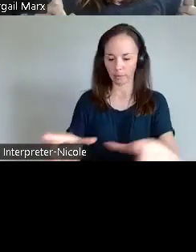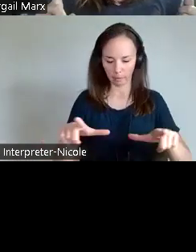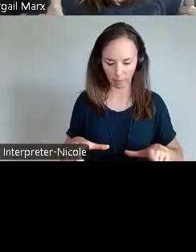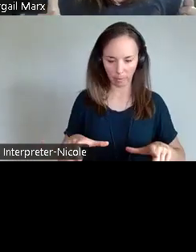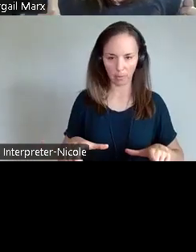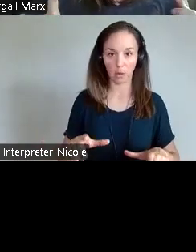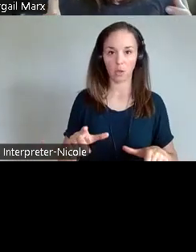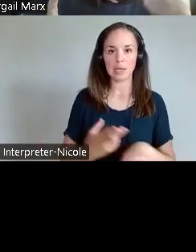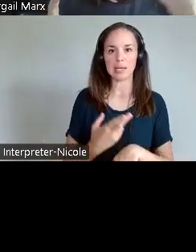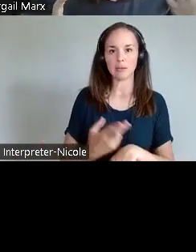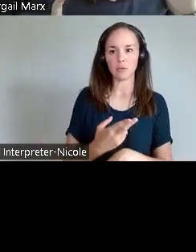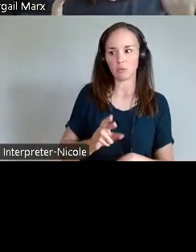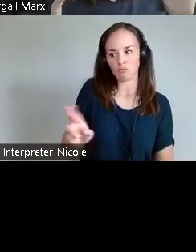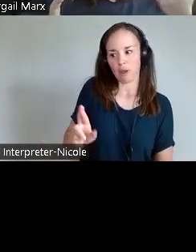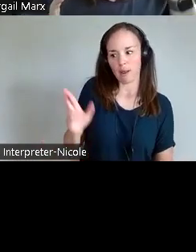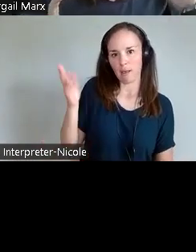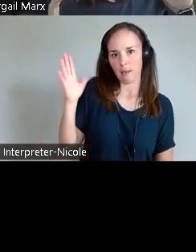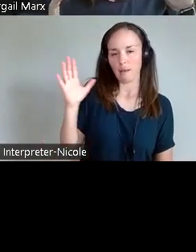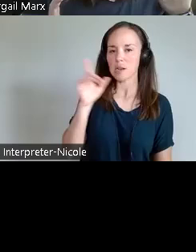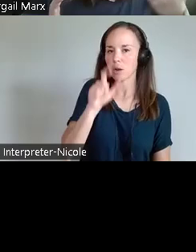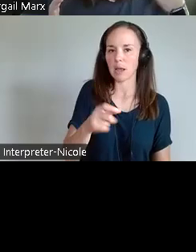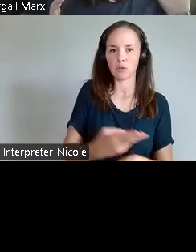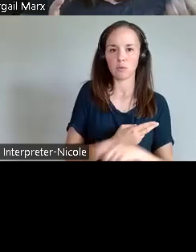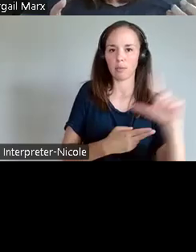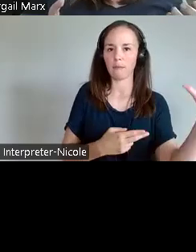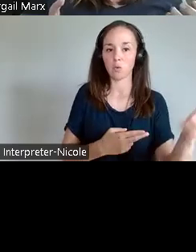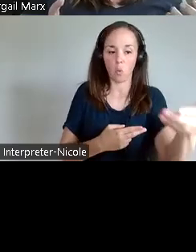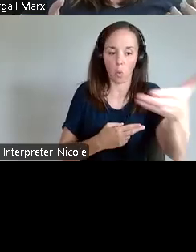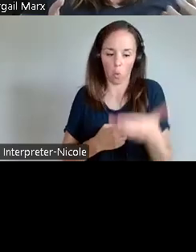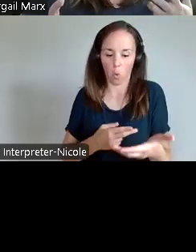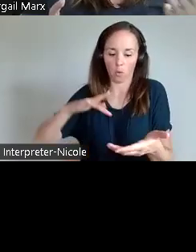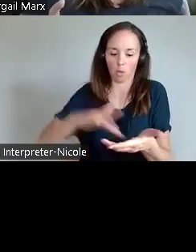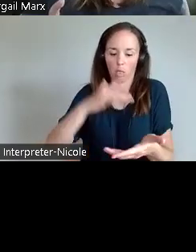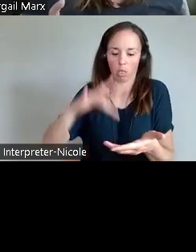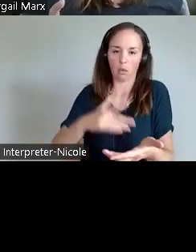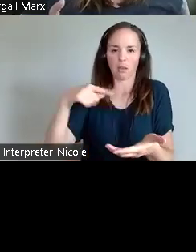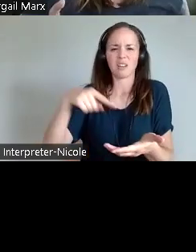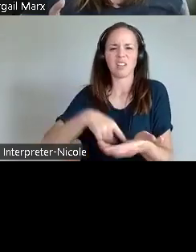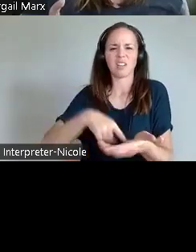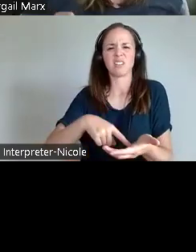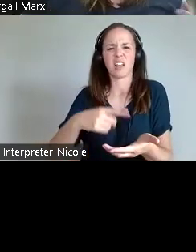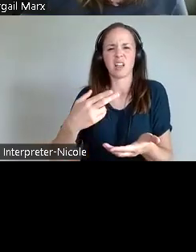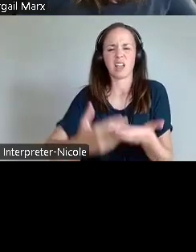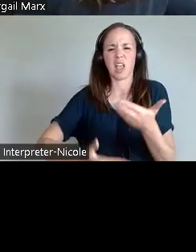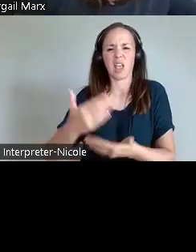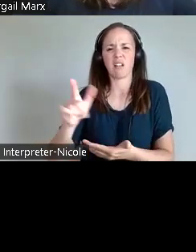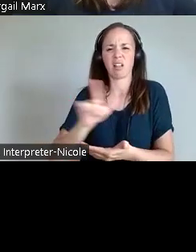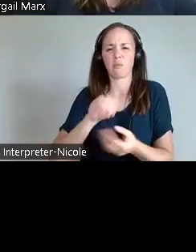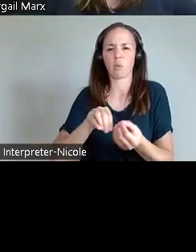hand but doesn't have to hold it because he's experienced that motor change in his hand.